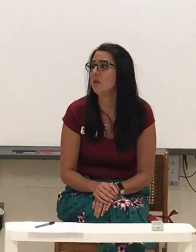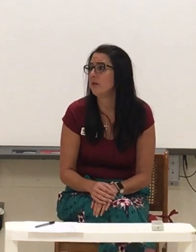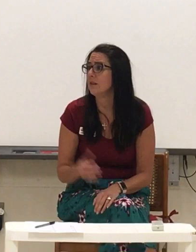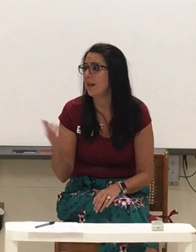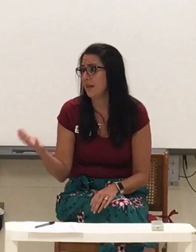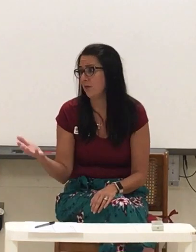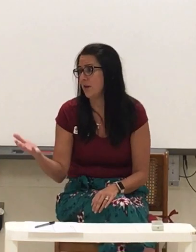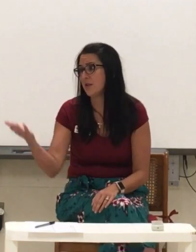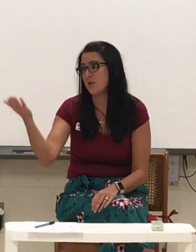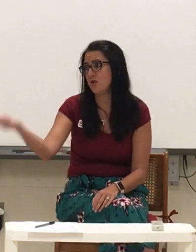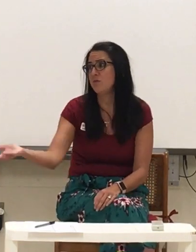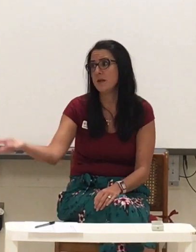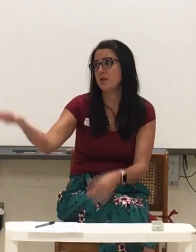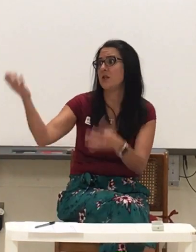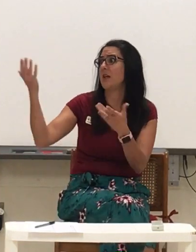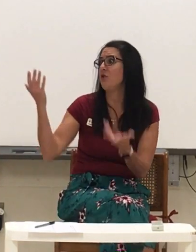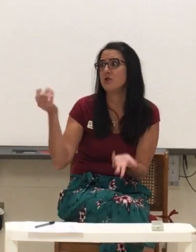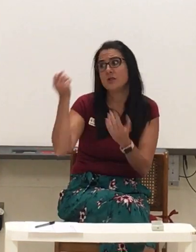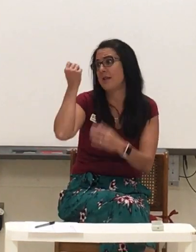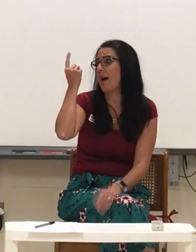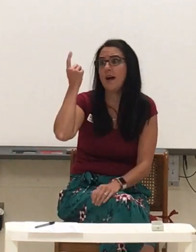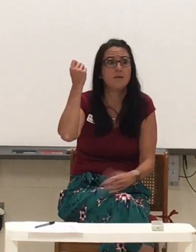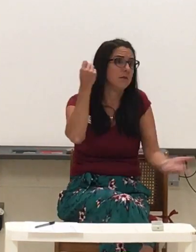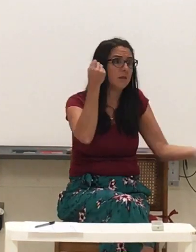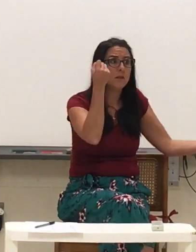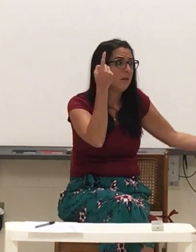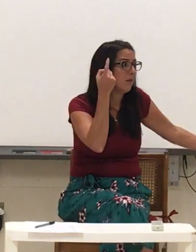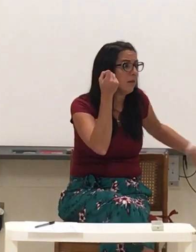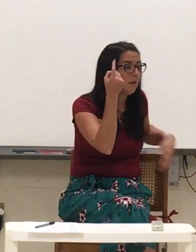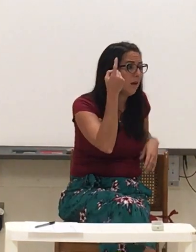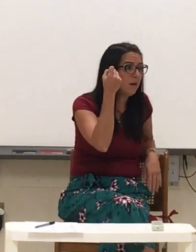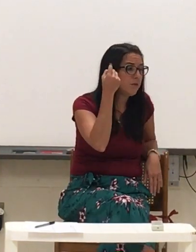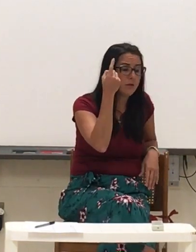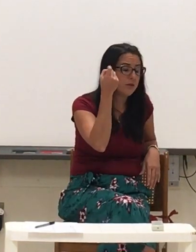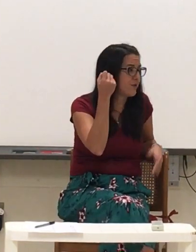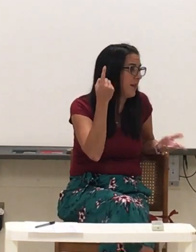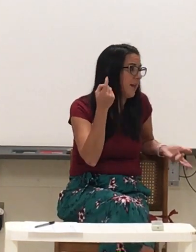learn the language as you mentioned that you could just I don't understand